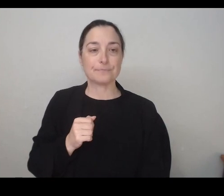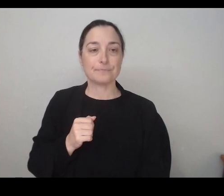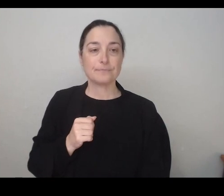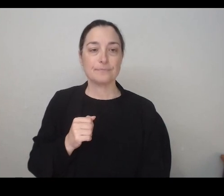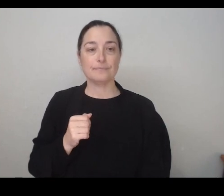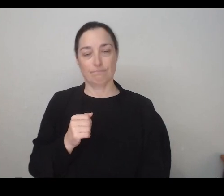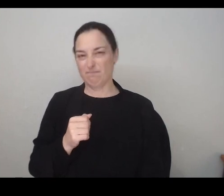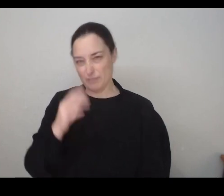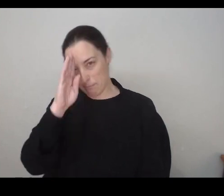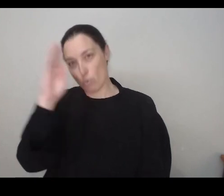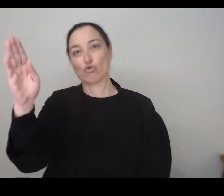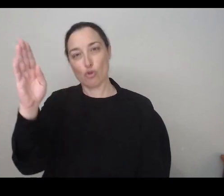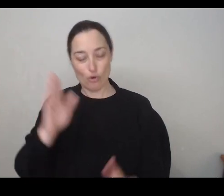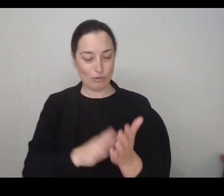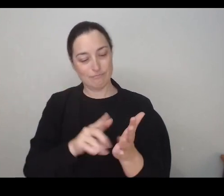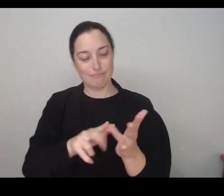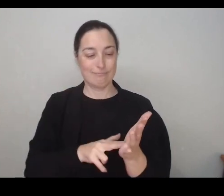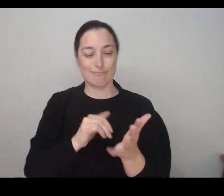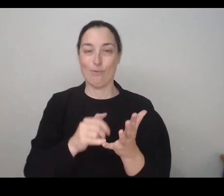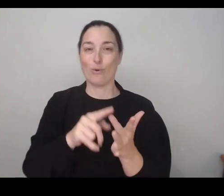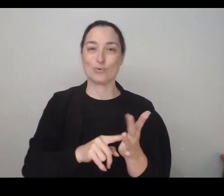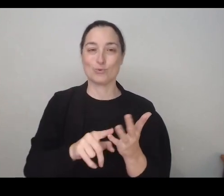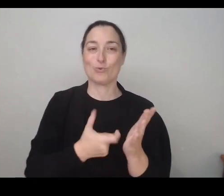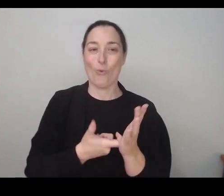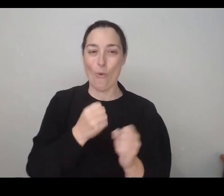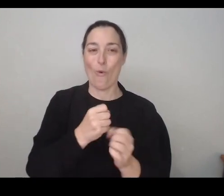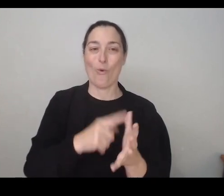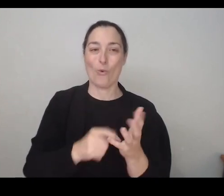which was made in Brittany in 1889